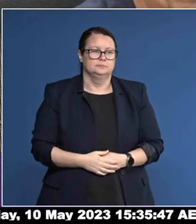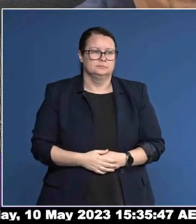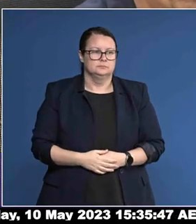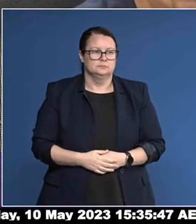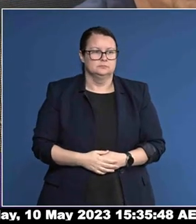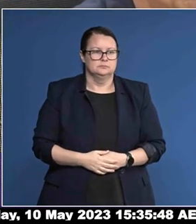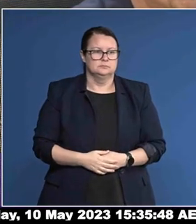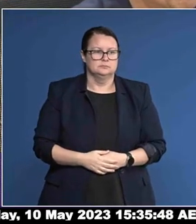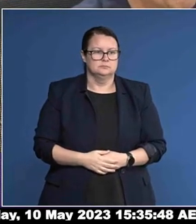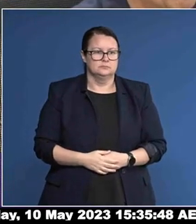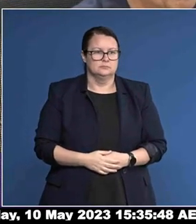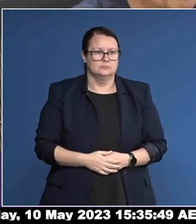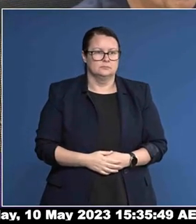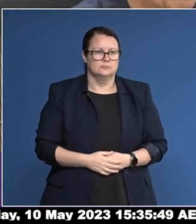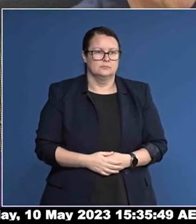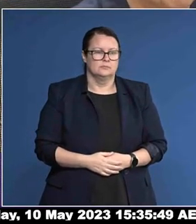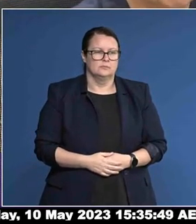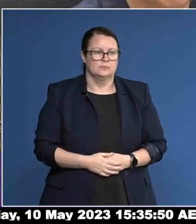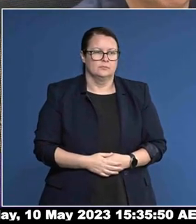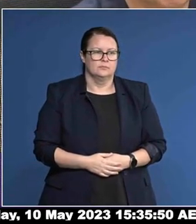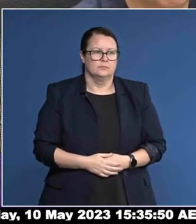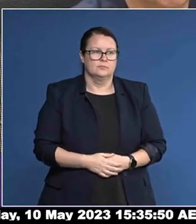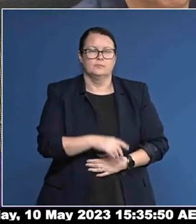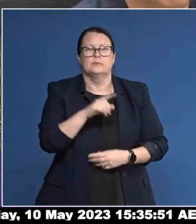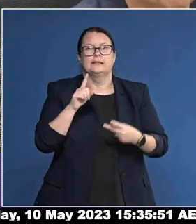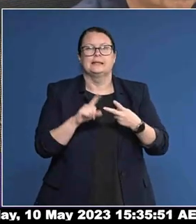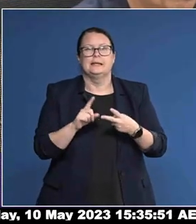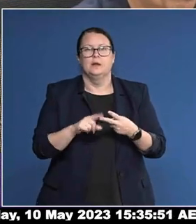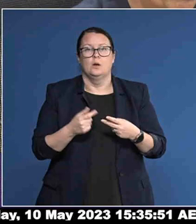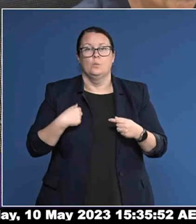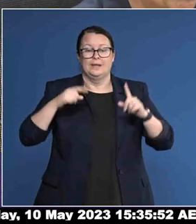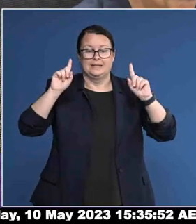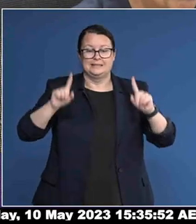That's the first thing. The second is we started this hearing by saying this must